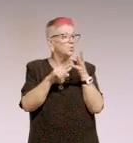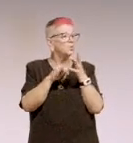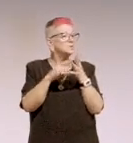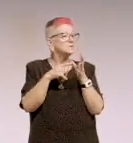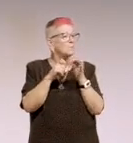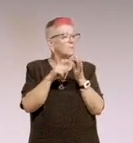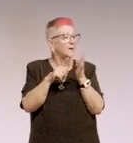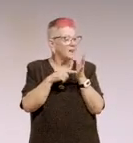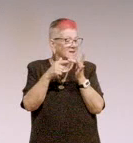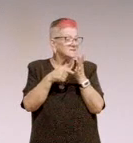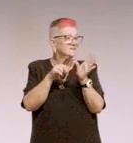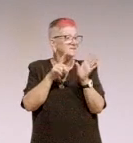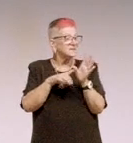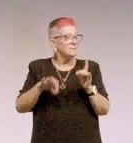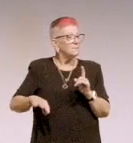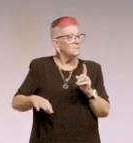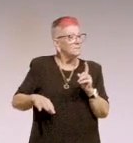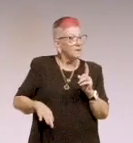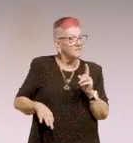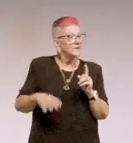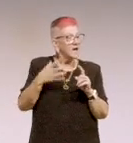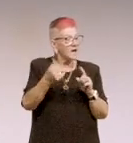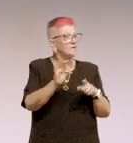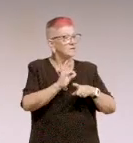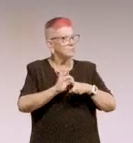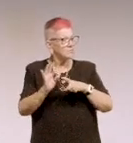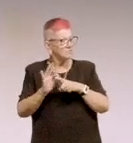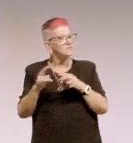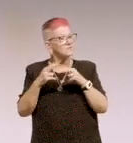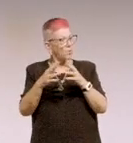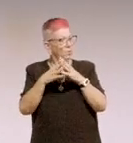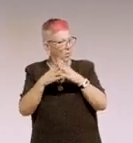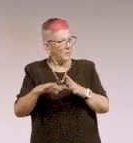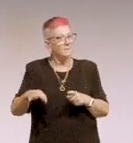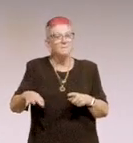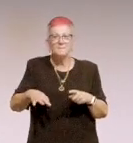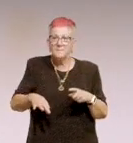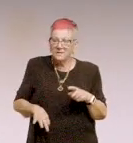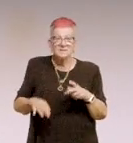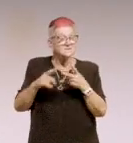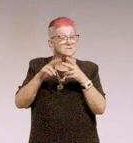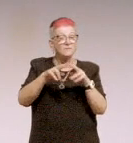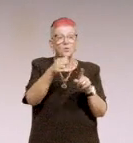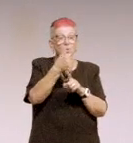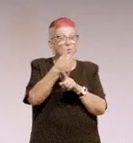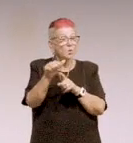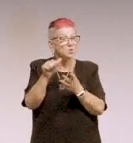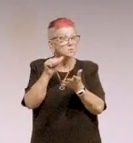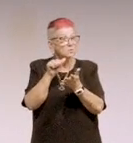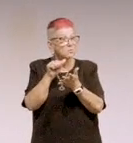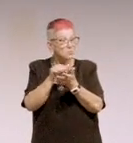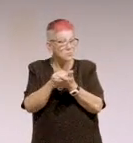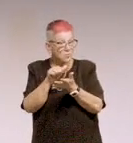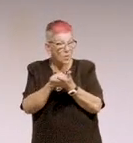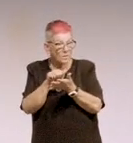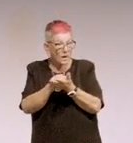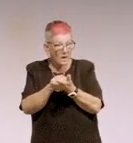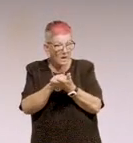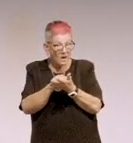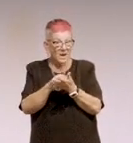If you are using proper it is good for SEO, and